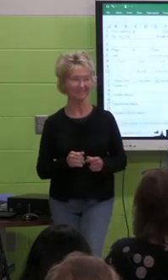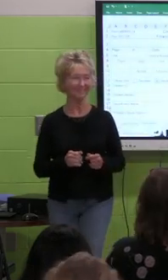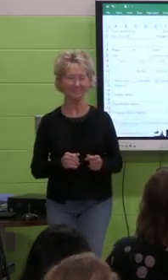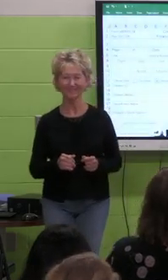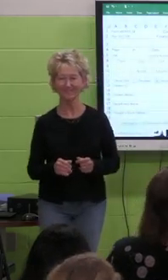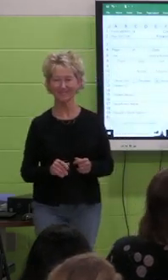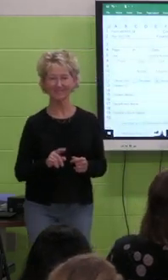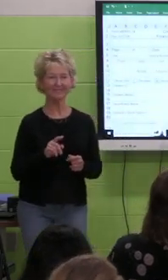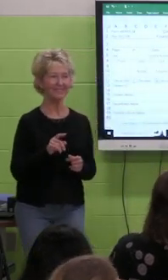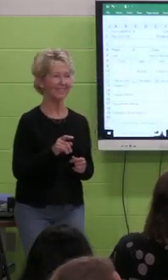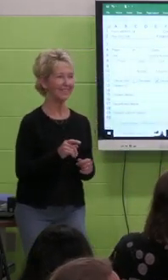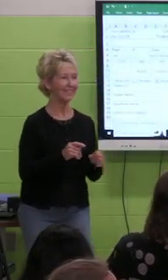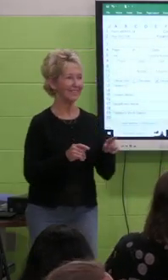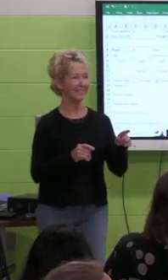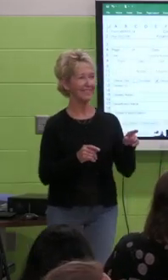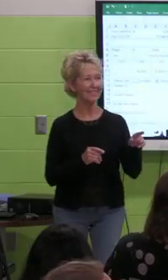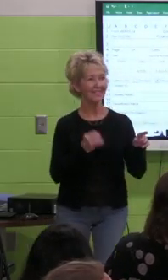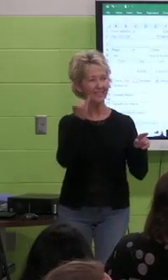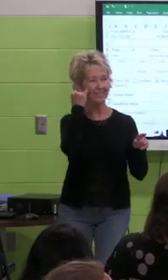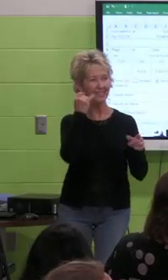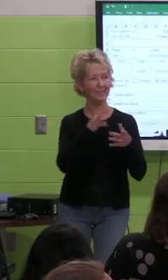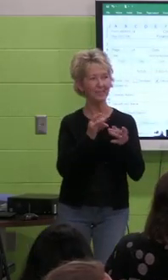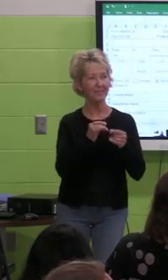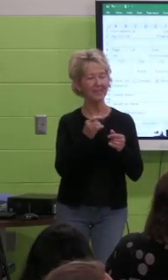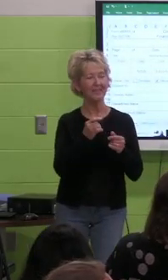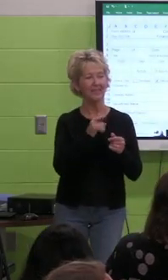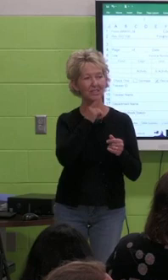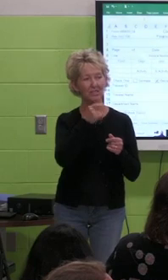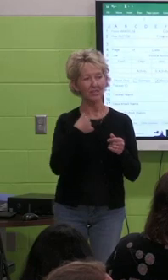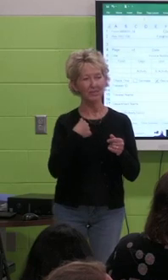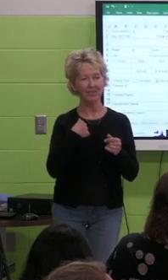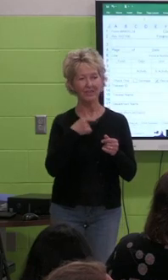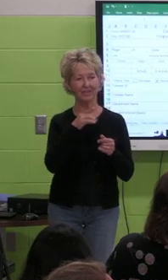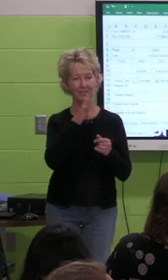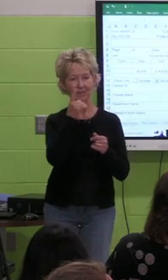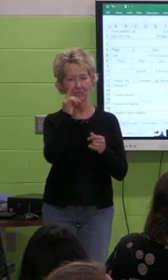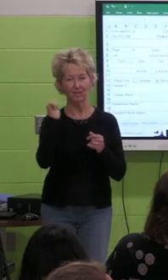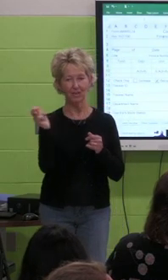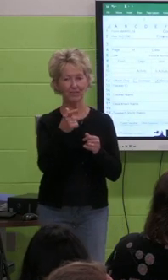pretty sure that I can speak for everyone I say the reason that you've seen people buying things